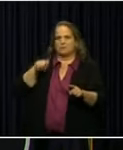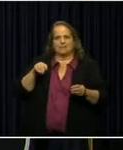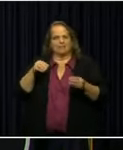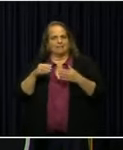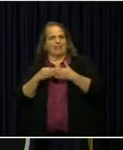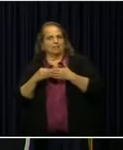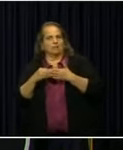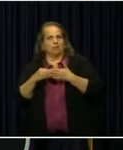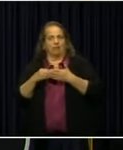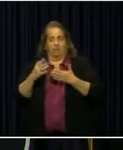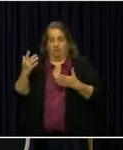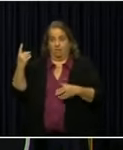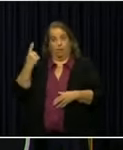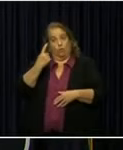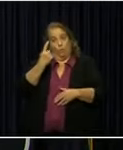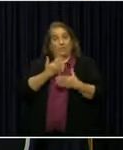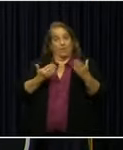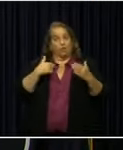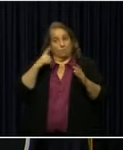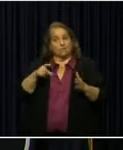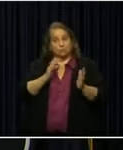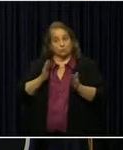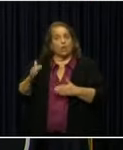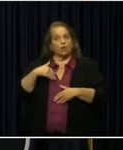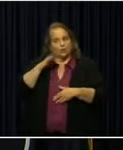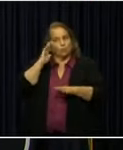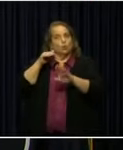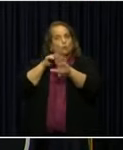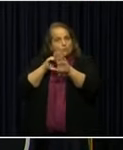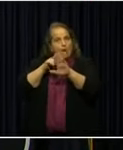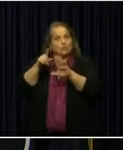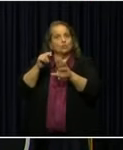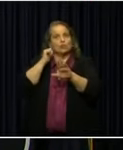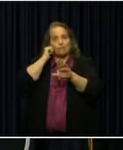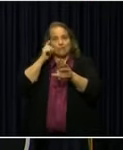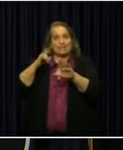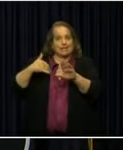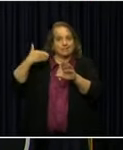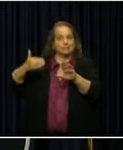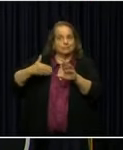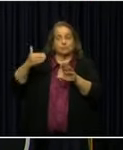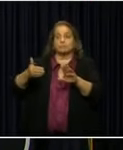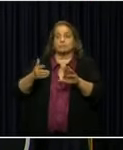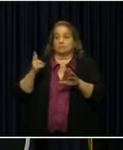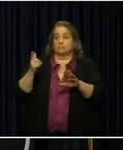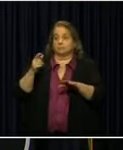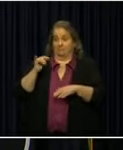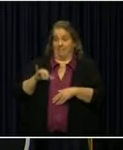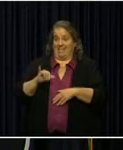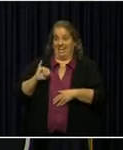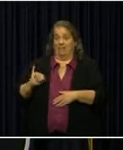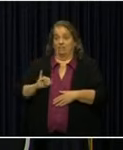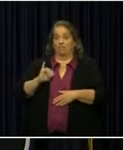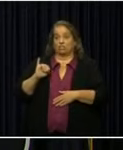MASK. NO. WE'RE GOING TO HAVE TO DO IT ALMOST TWICE AS MUCH. IT'S GOING TO FALL DOWN ON